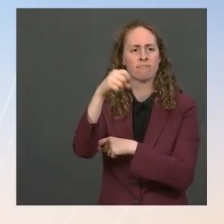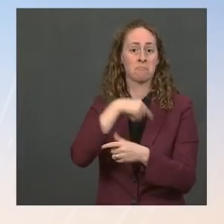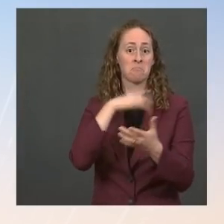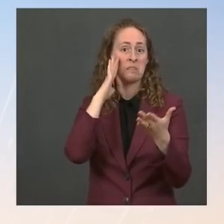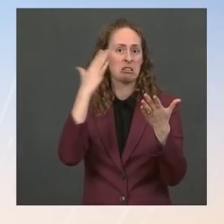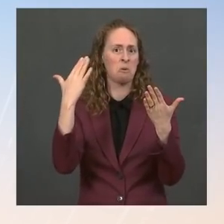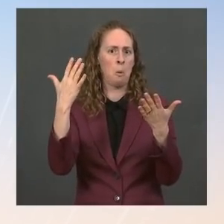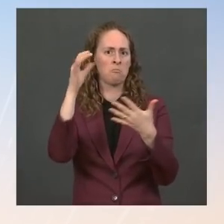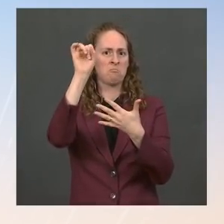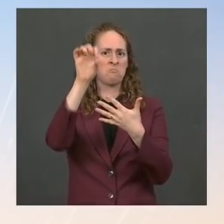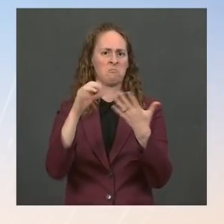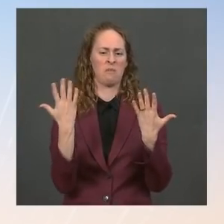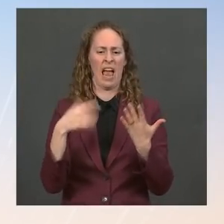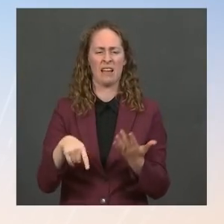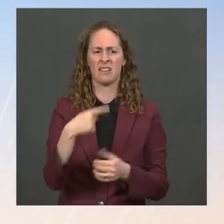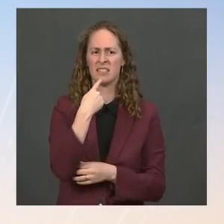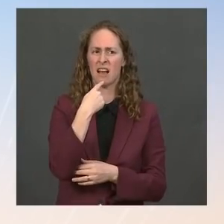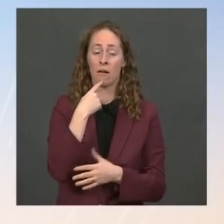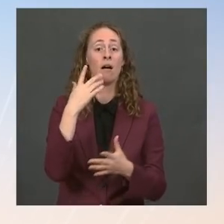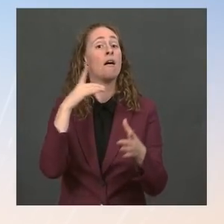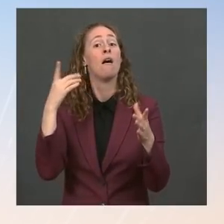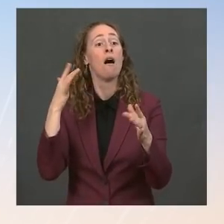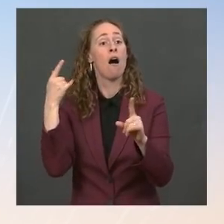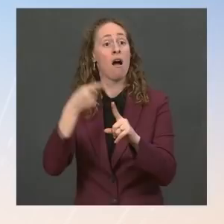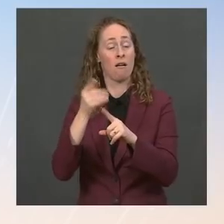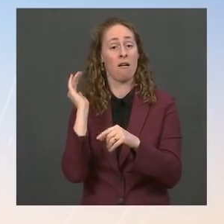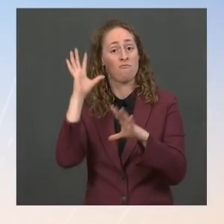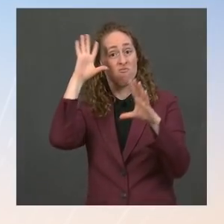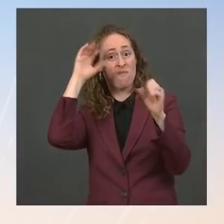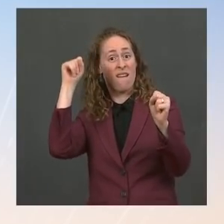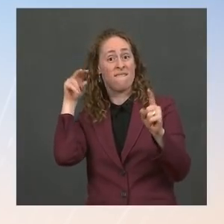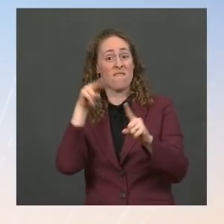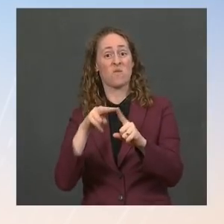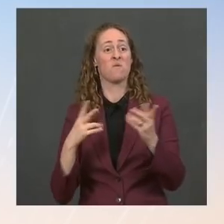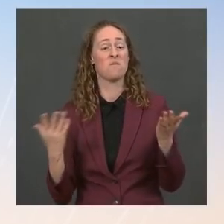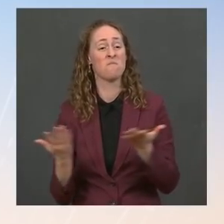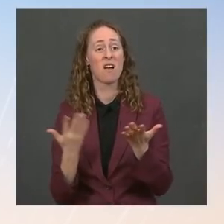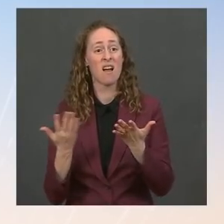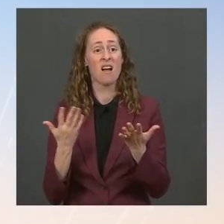The President's view and all of our view is that the loss of any civilian life is a tragedy.